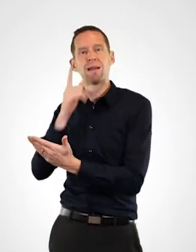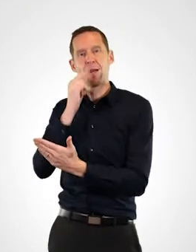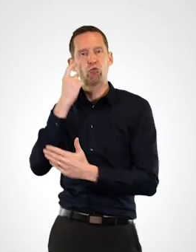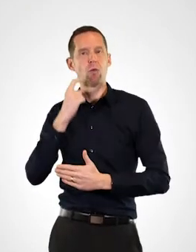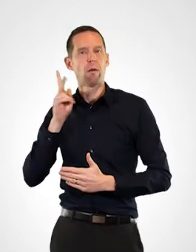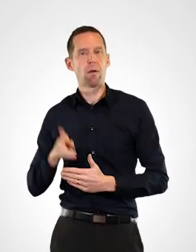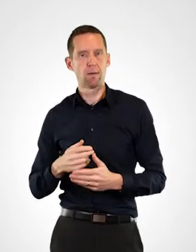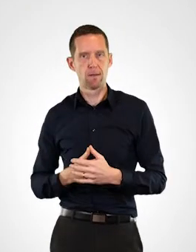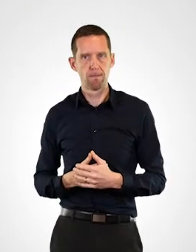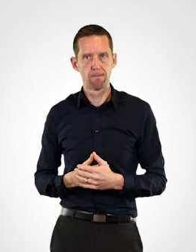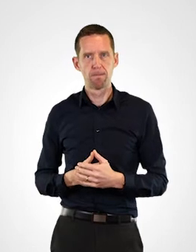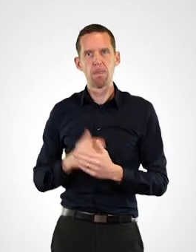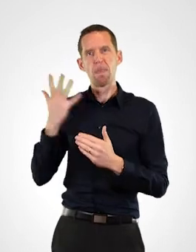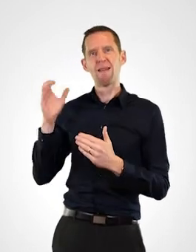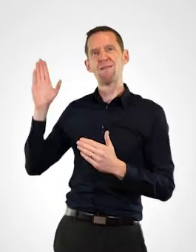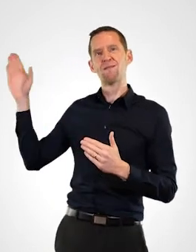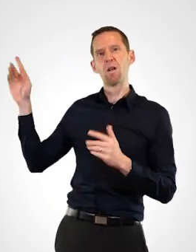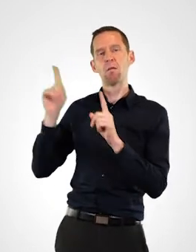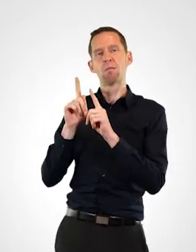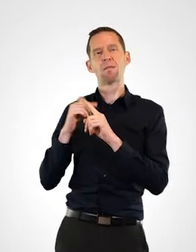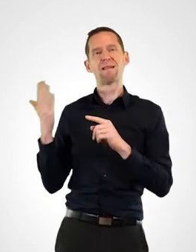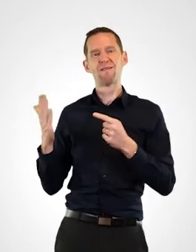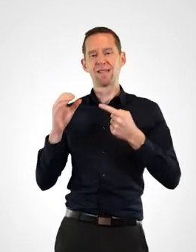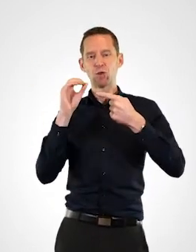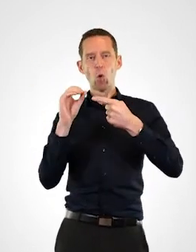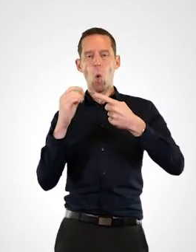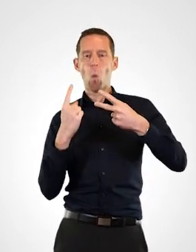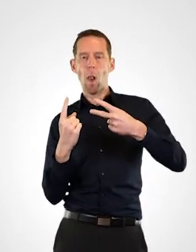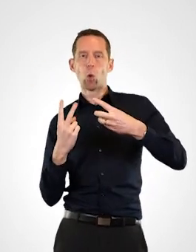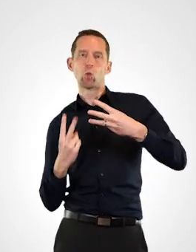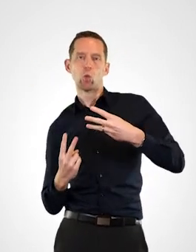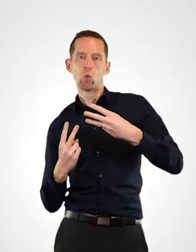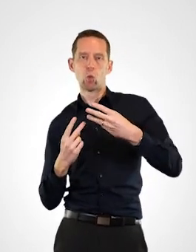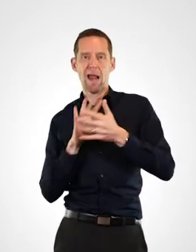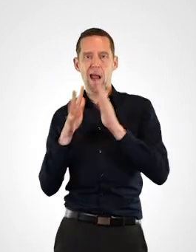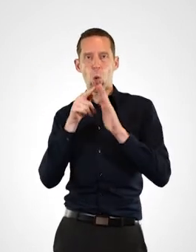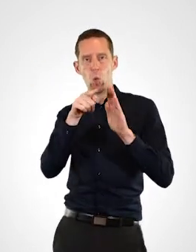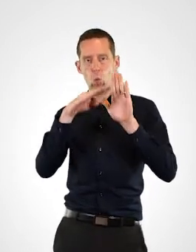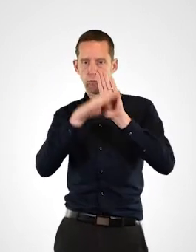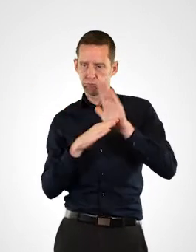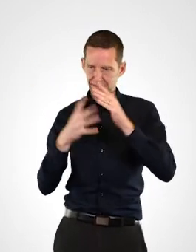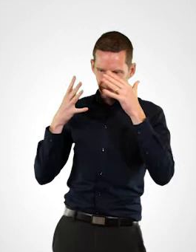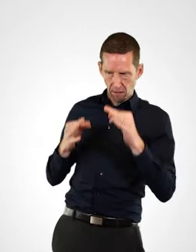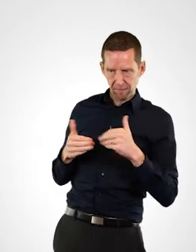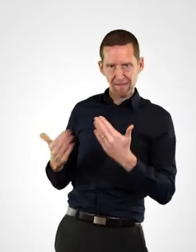So here the criteria for zero points, one point, two points and these would be